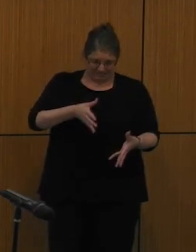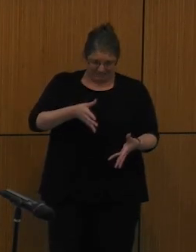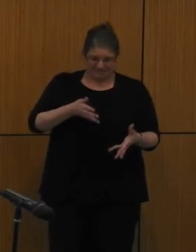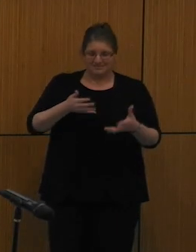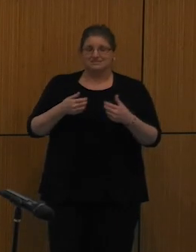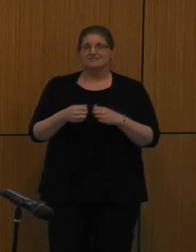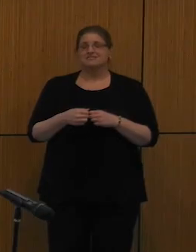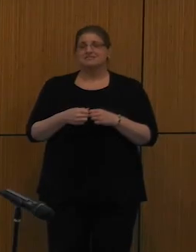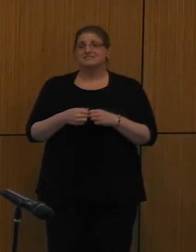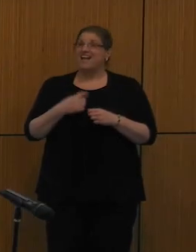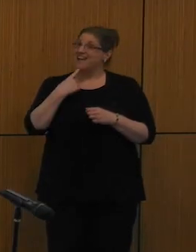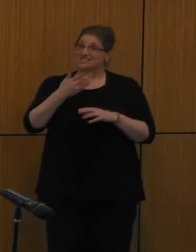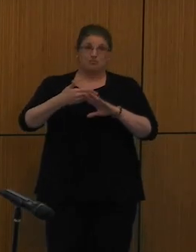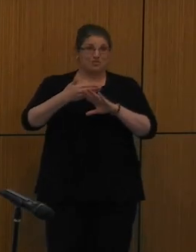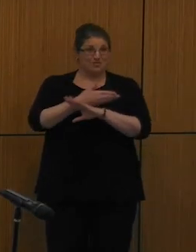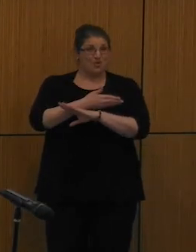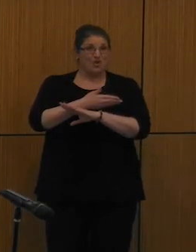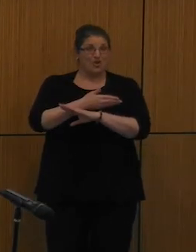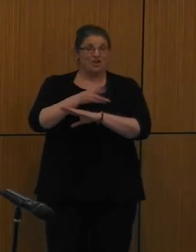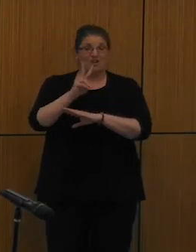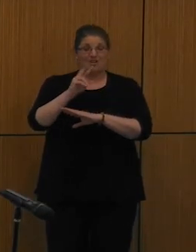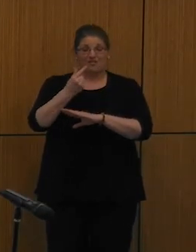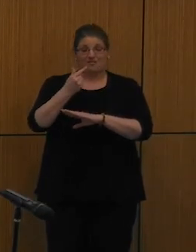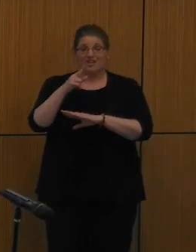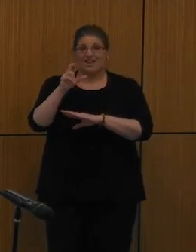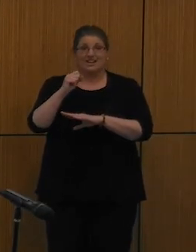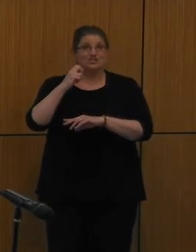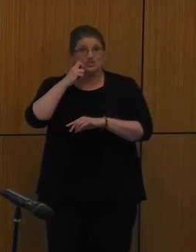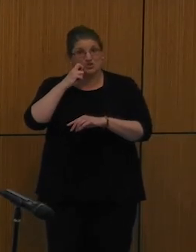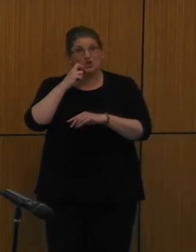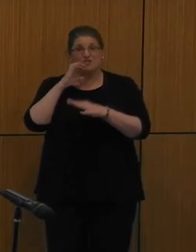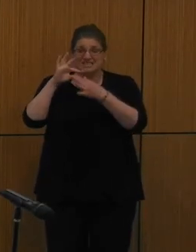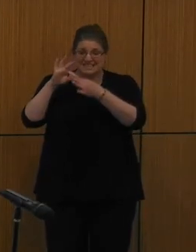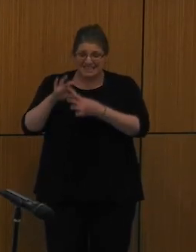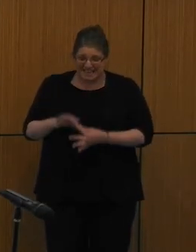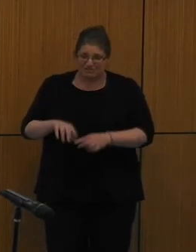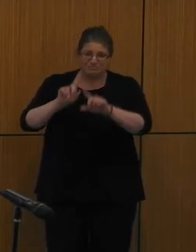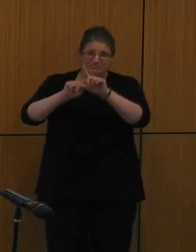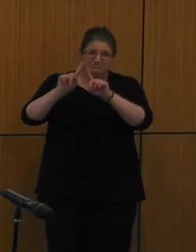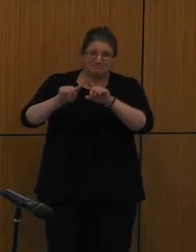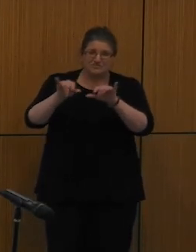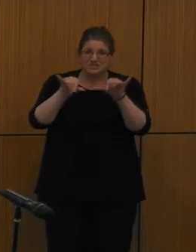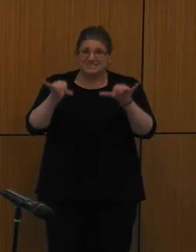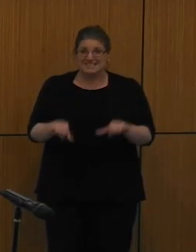I mean, I said before that the vagus nerve is connected to tons of organ systems, right? If we start stimulating it, it might make sense